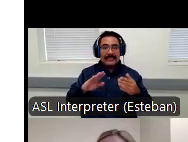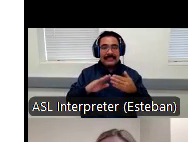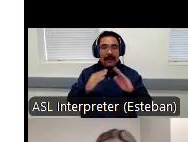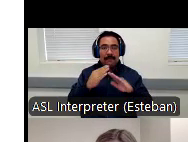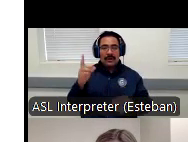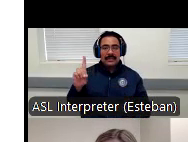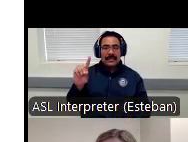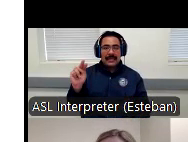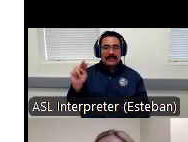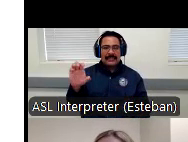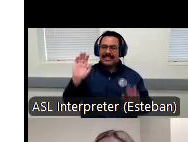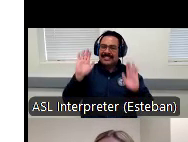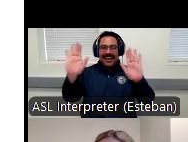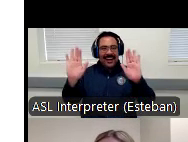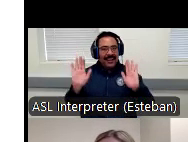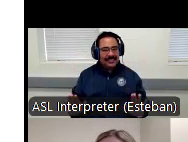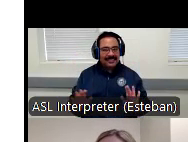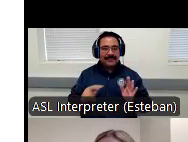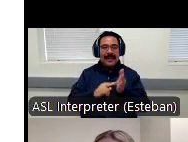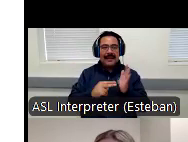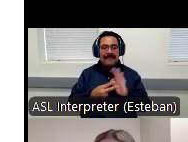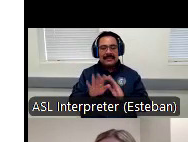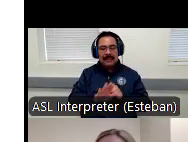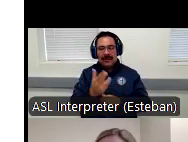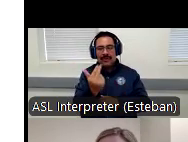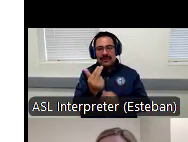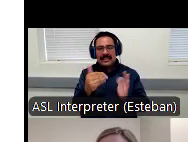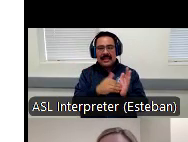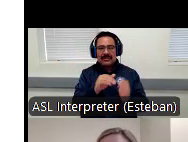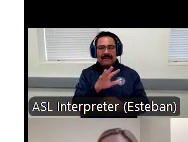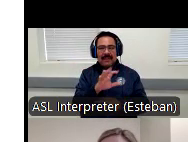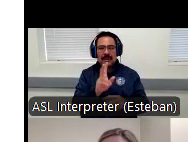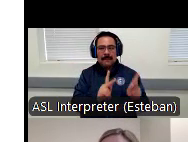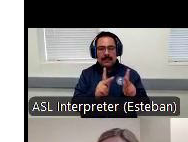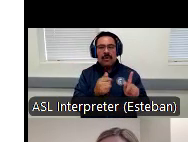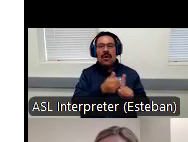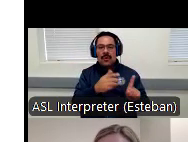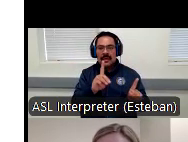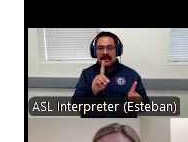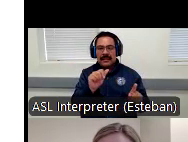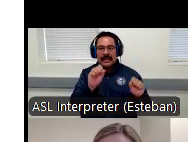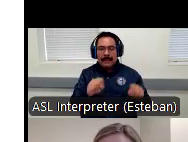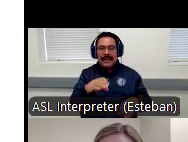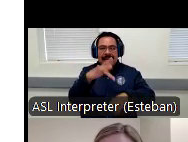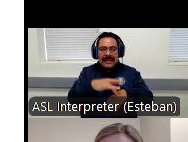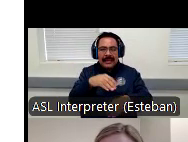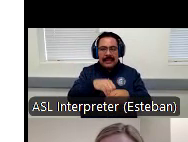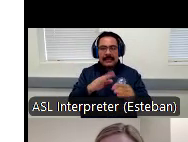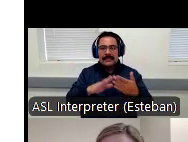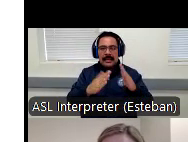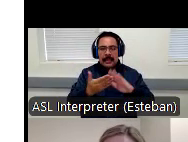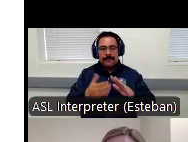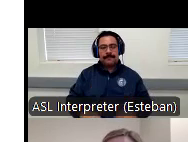really awesome and this means that about 13,500 people with disabilities could be in the city.